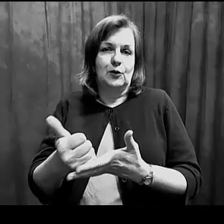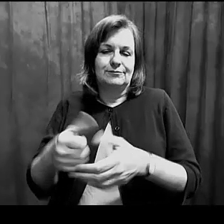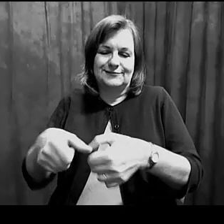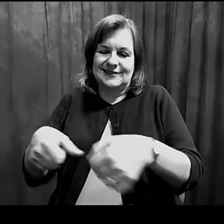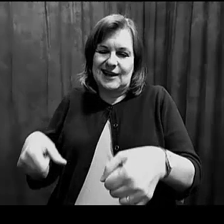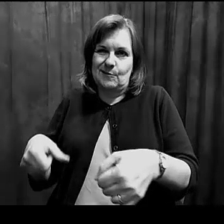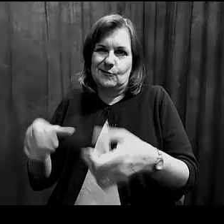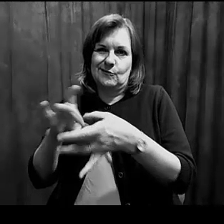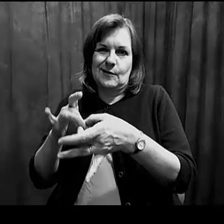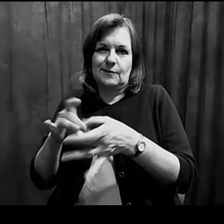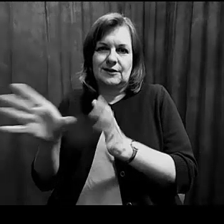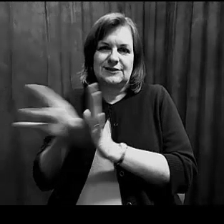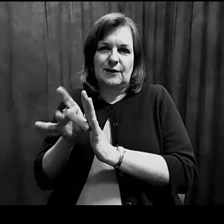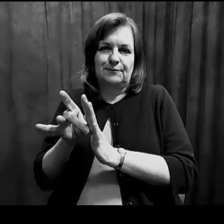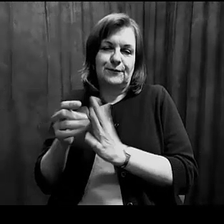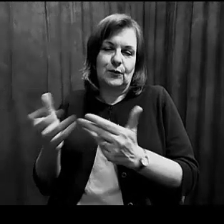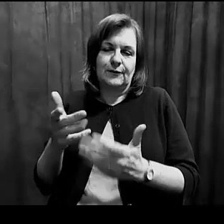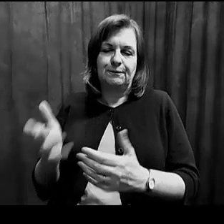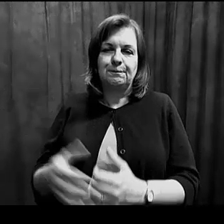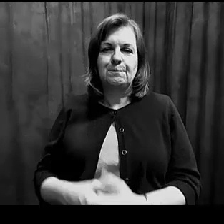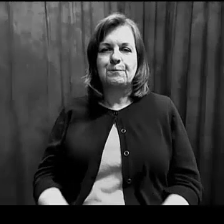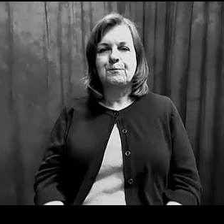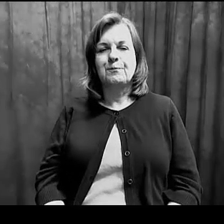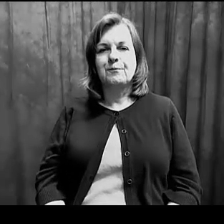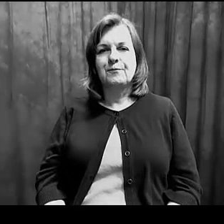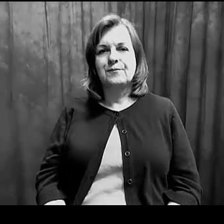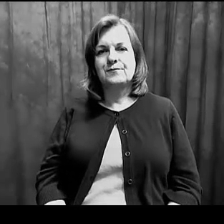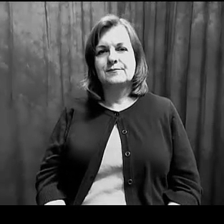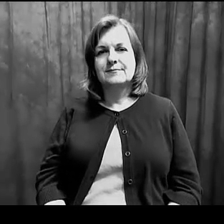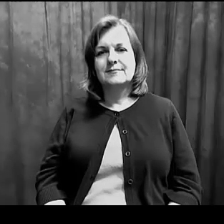that helps me remember - I don't know if it will help you or not, but give it a shot!